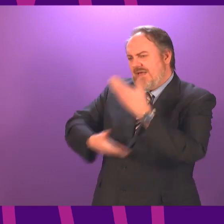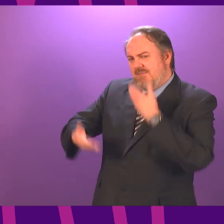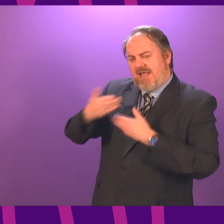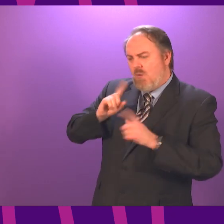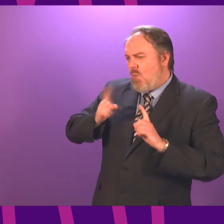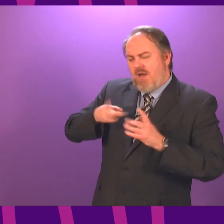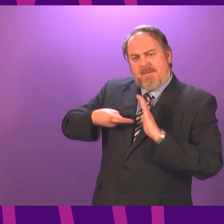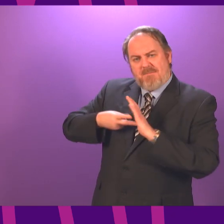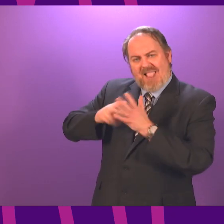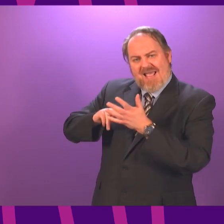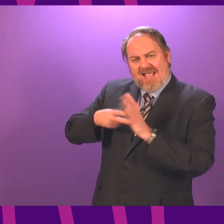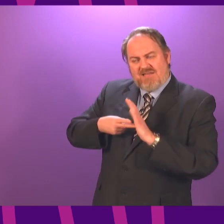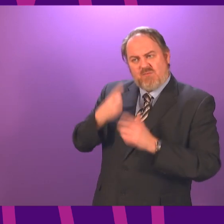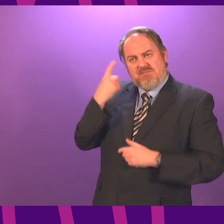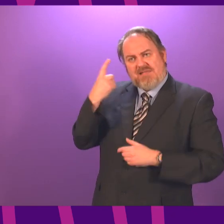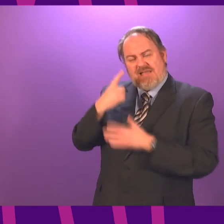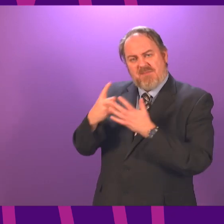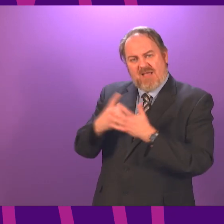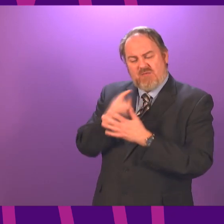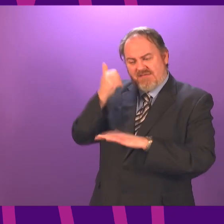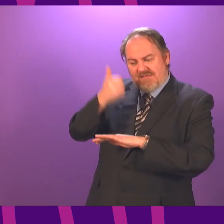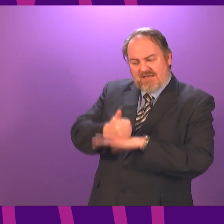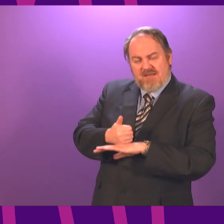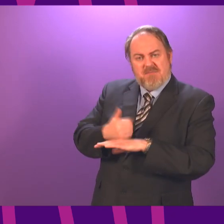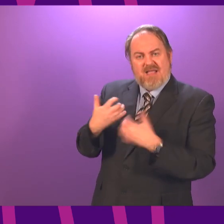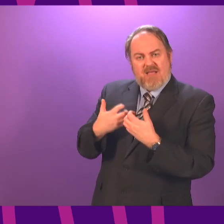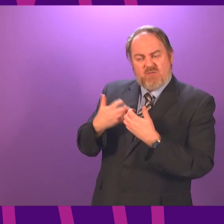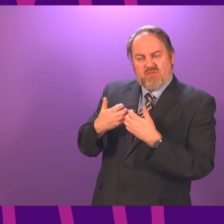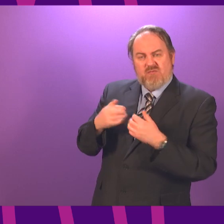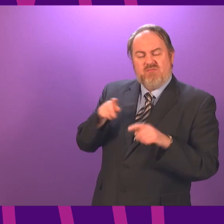has the Scottish Government given to developing a structured plan to tackle the mental health crisis?